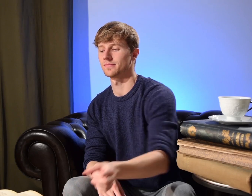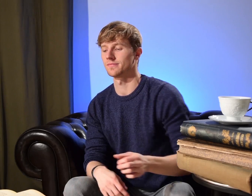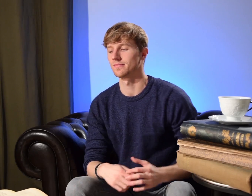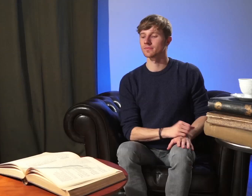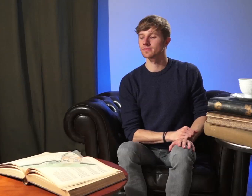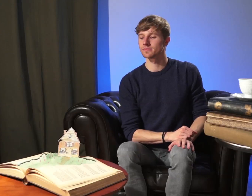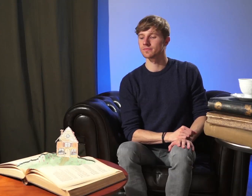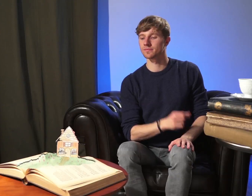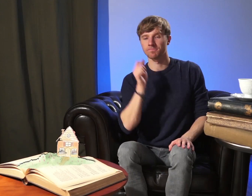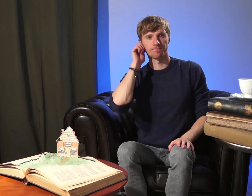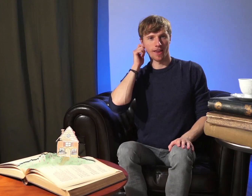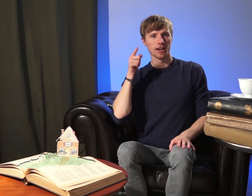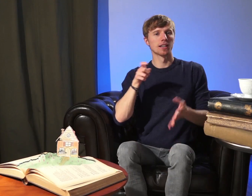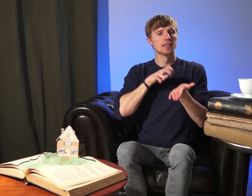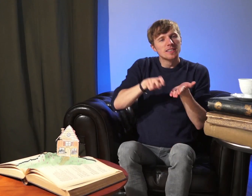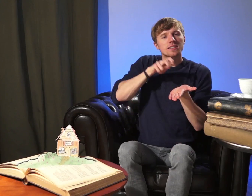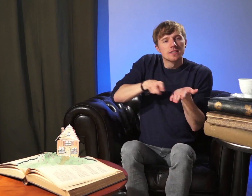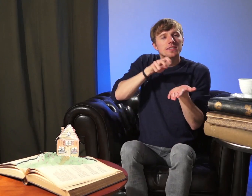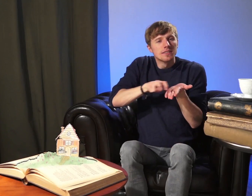The girl continued to make her way towards the house,